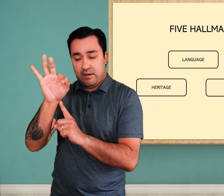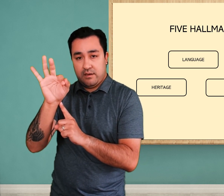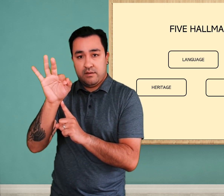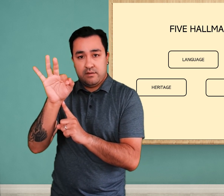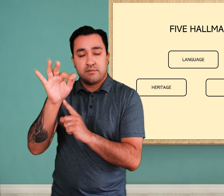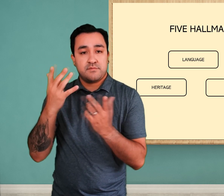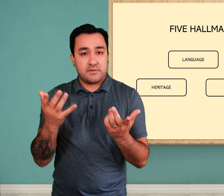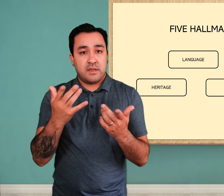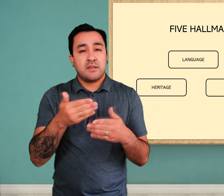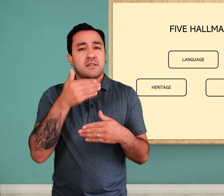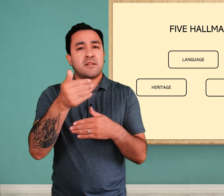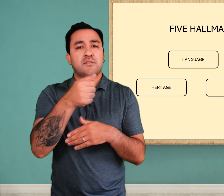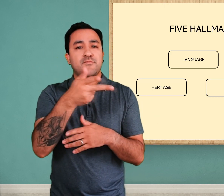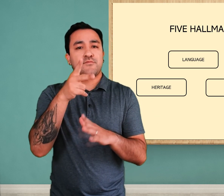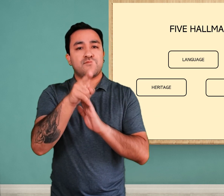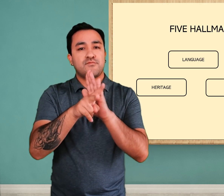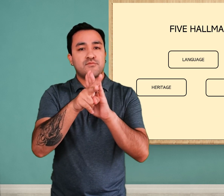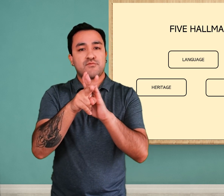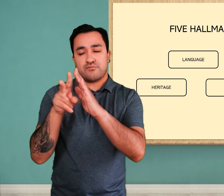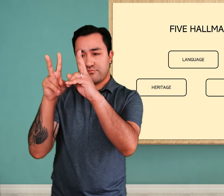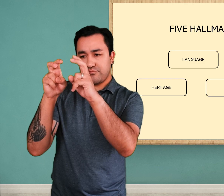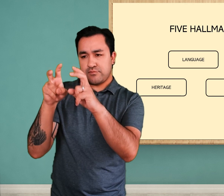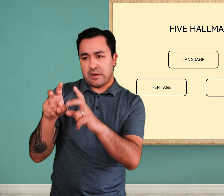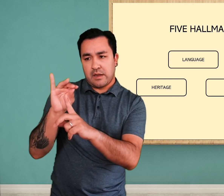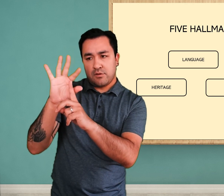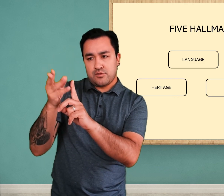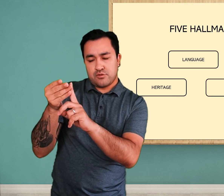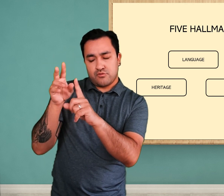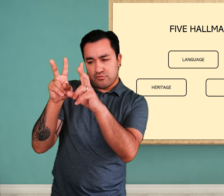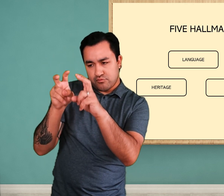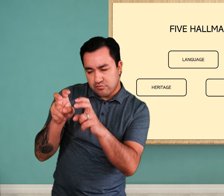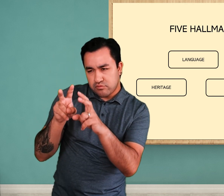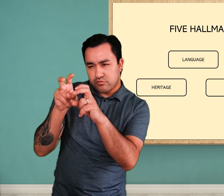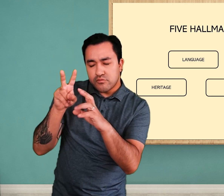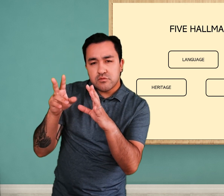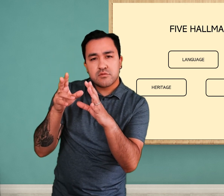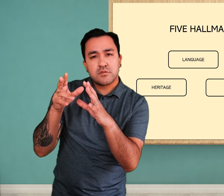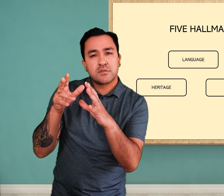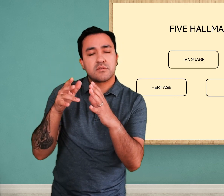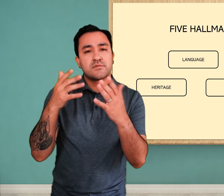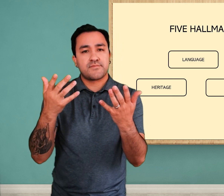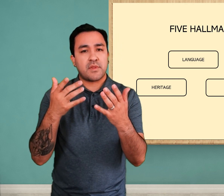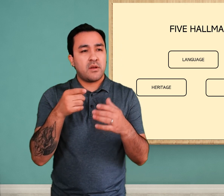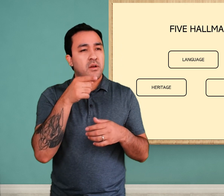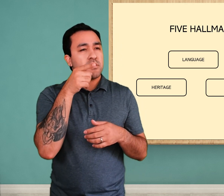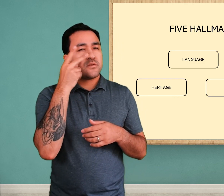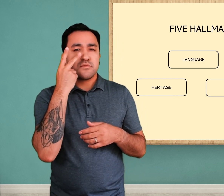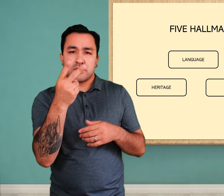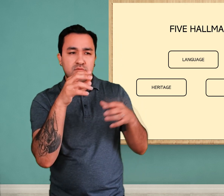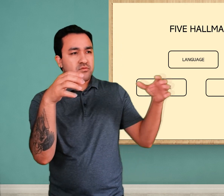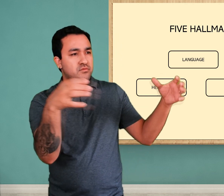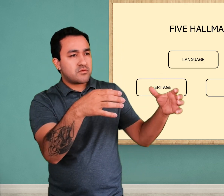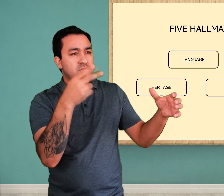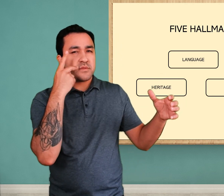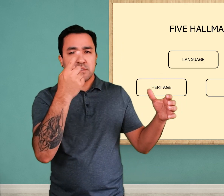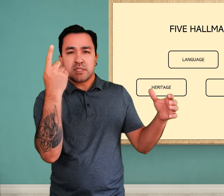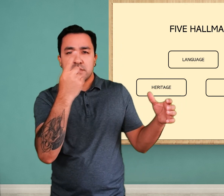These next few videos will explore culture in more detail. How can you determine if something is a culture?